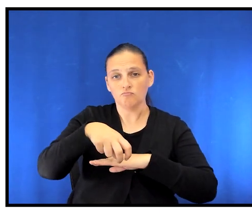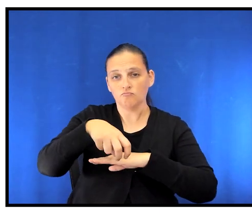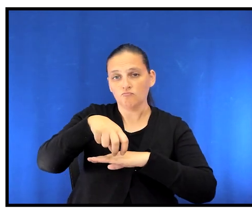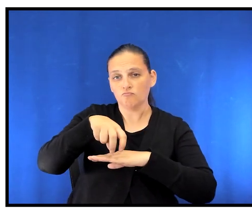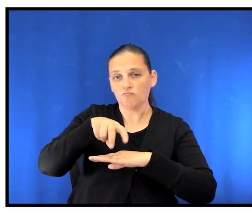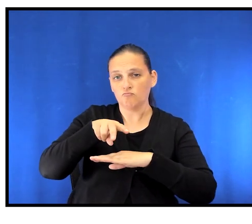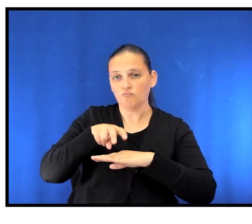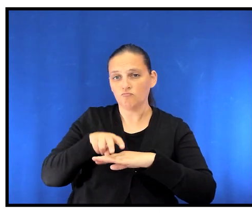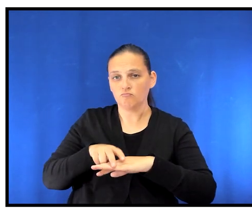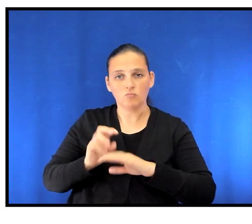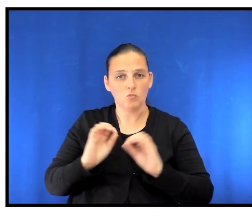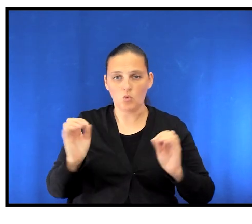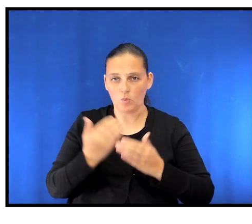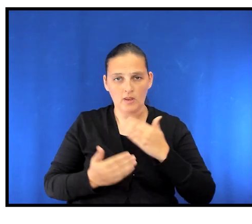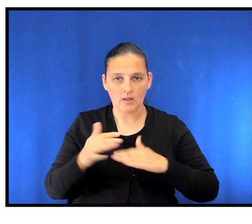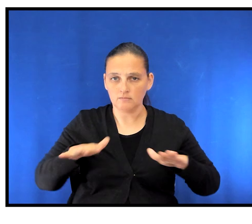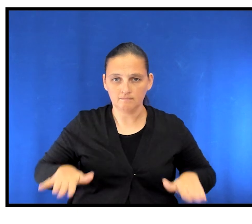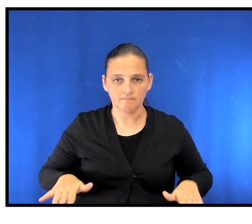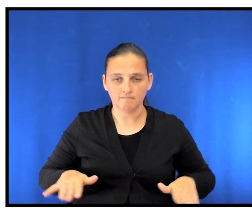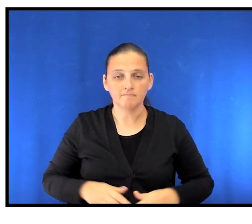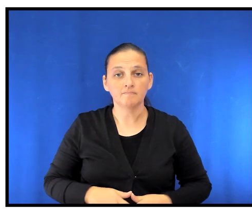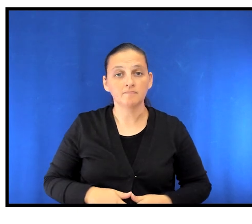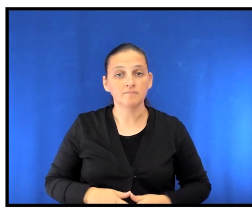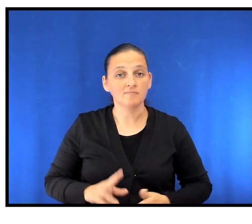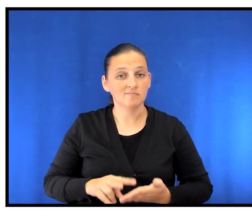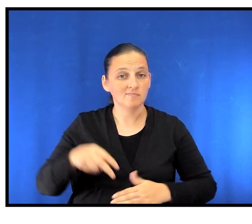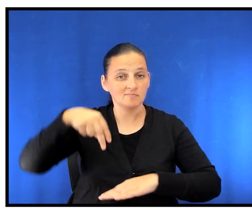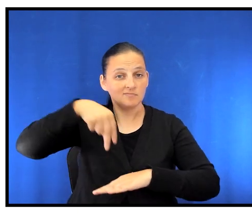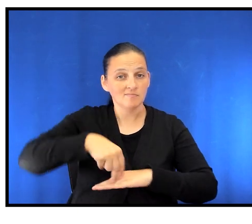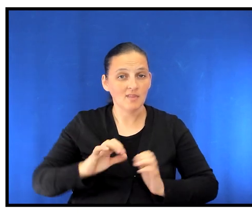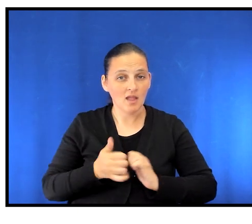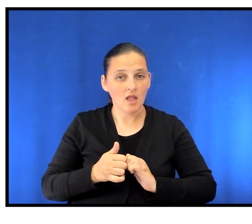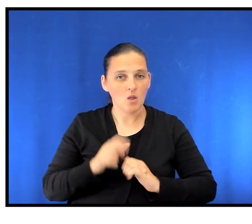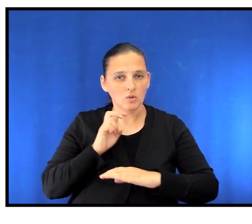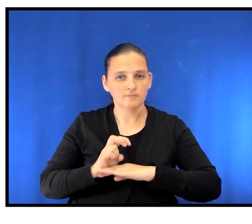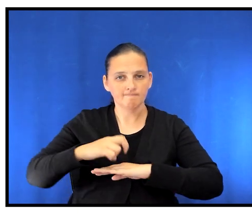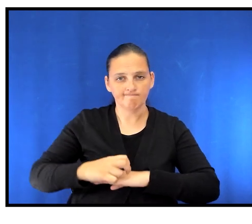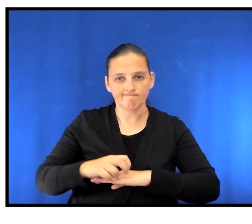without using your arms. To stand up, slide yourself forward from the back of the chair.